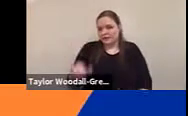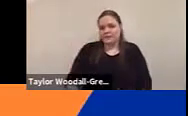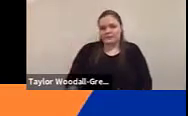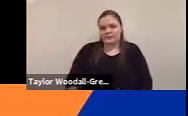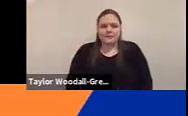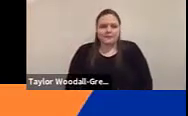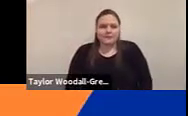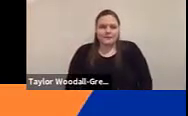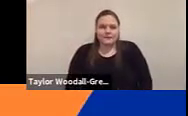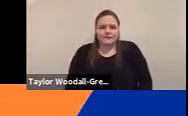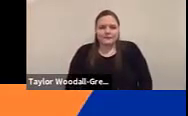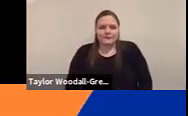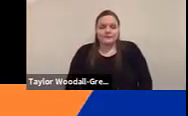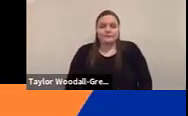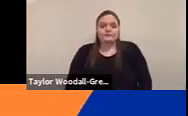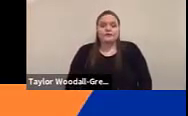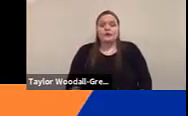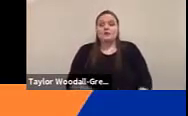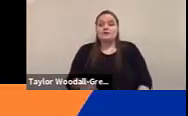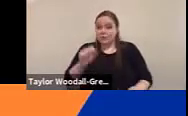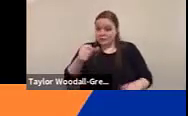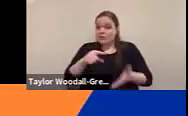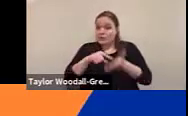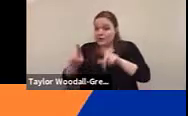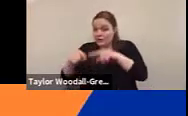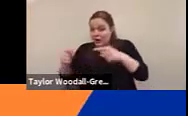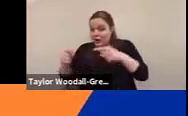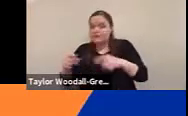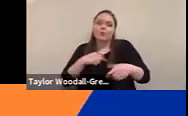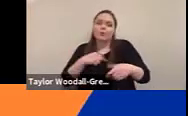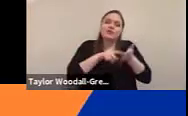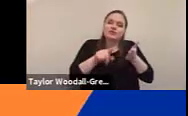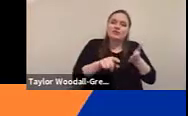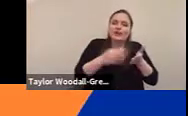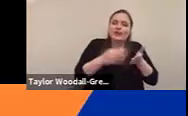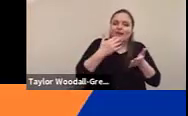Besides checking contrast, we can check to see how something would look to someone with colorblindness.